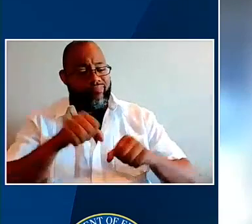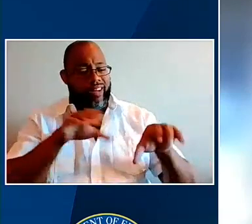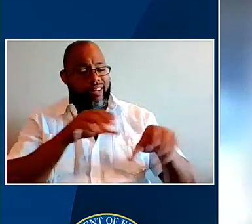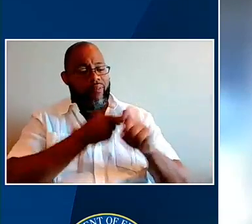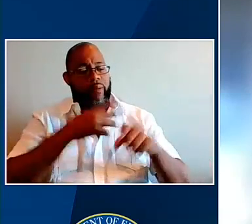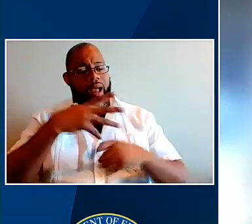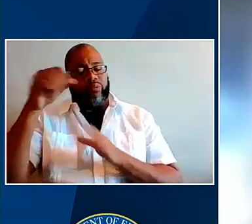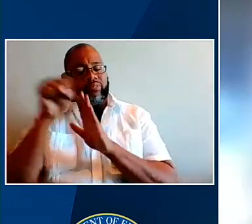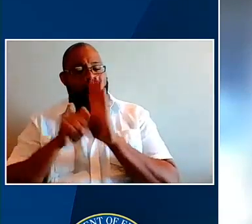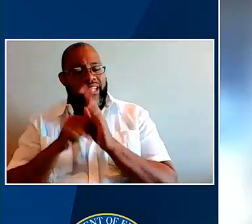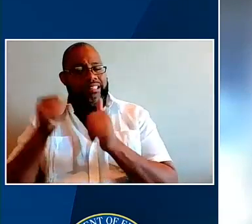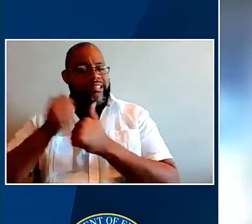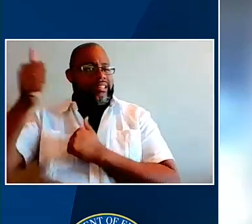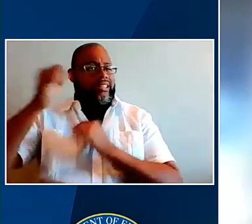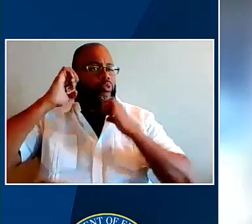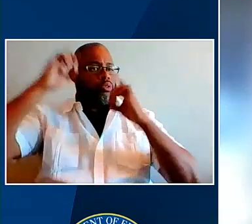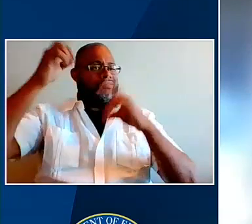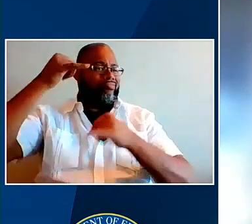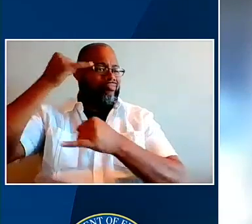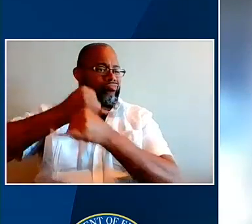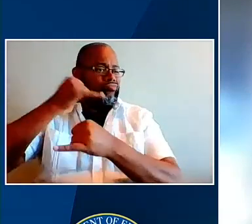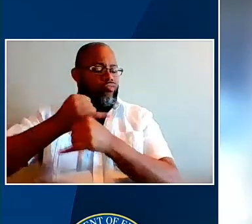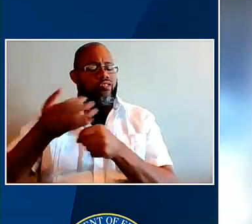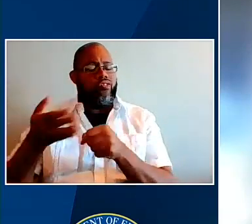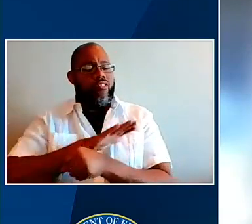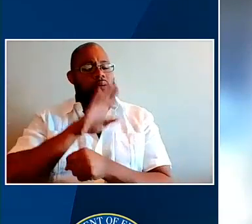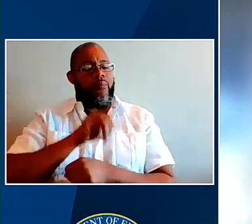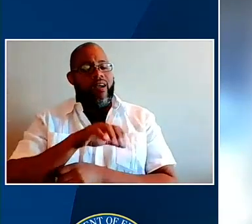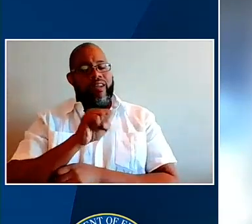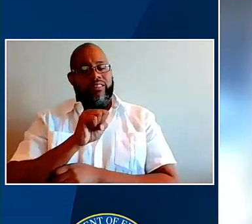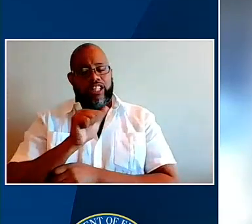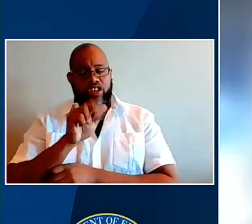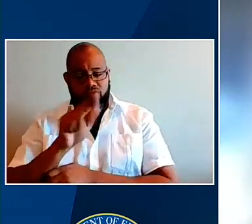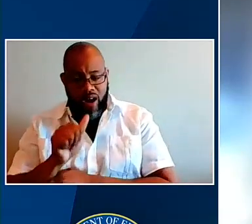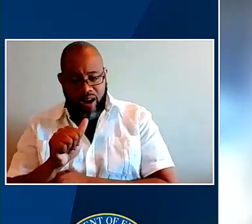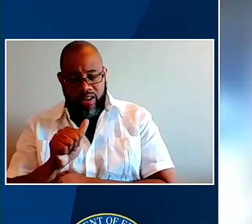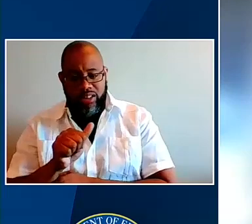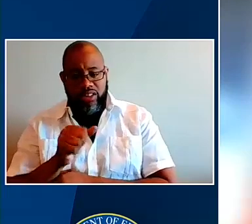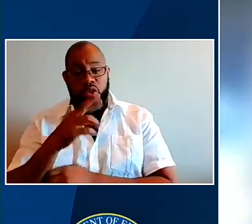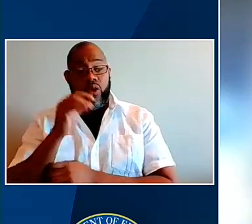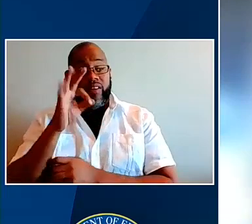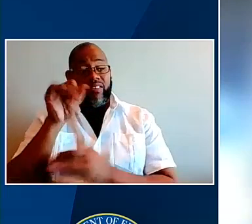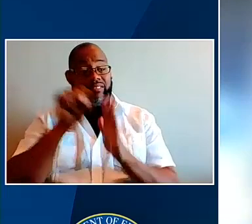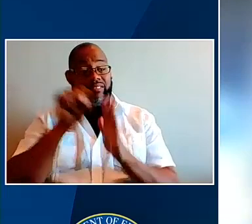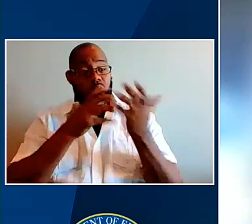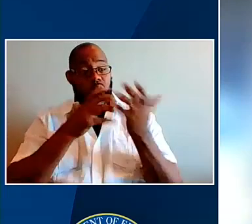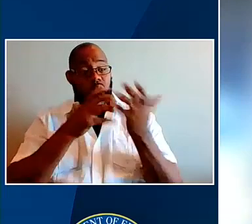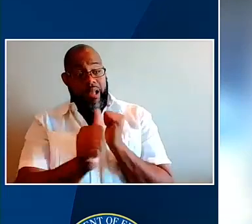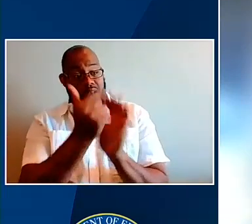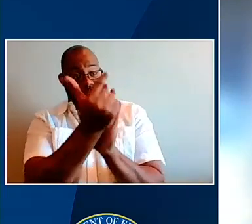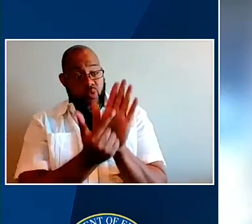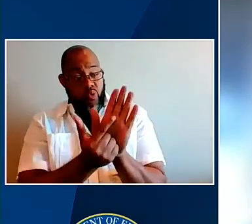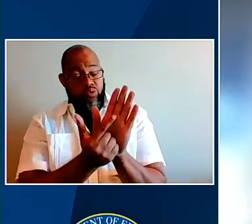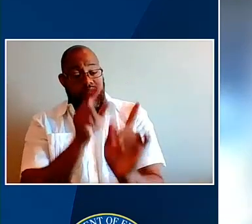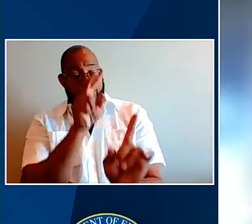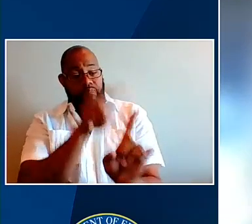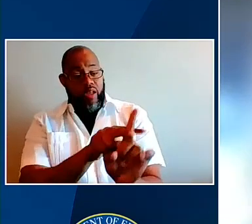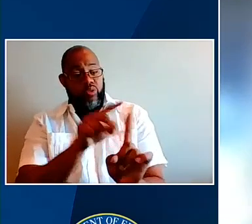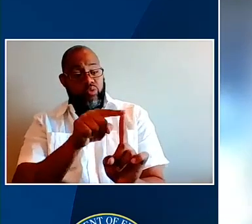distance education institutions covered by SARA. So even if those states wanted to pass laws applicable to for-profit higher